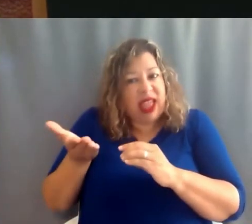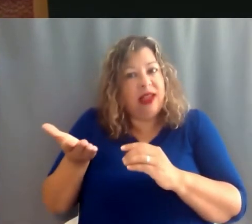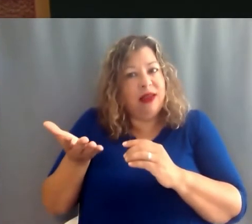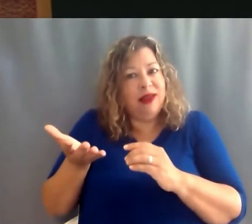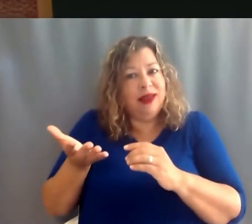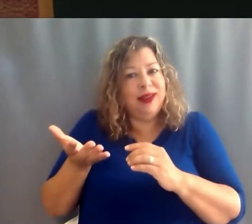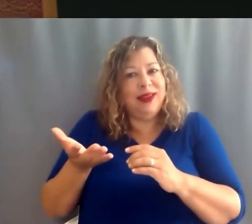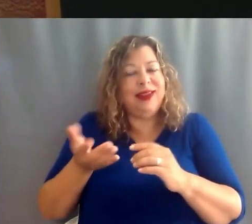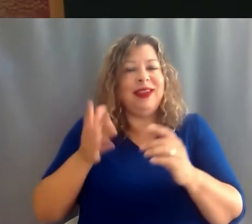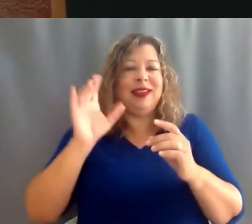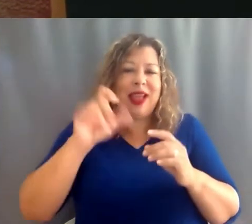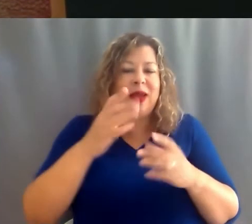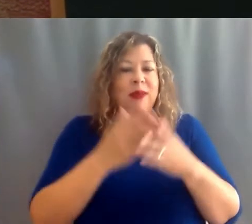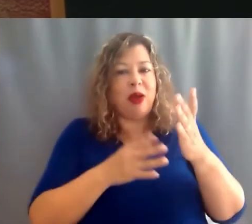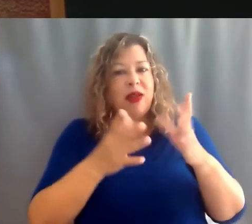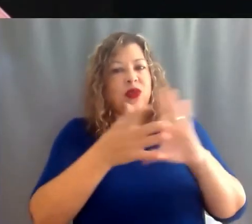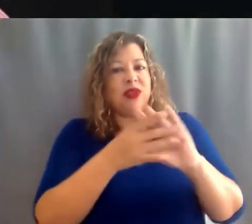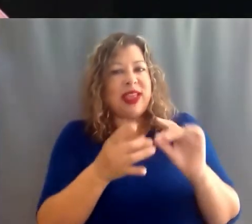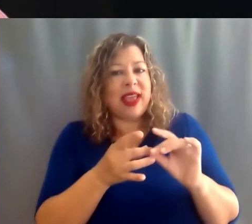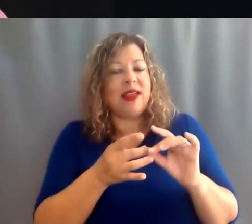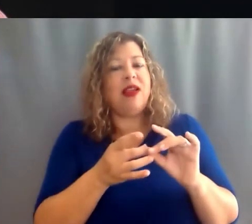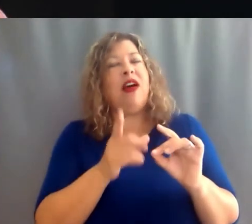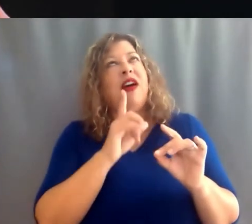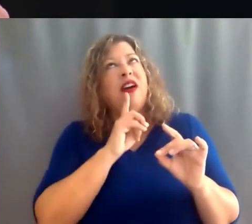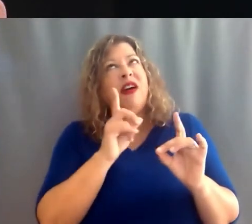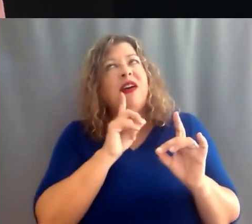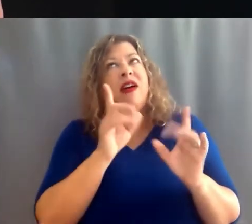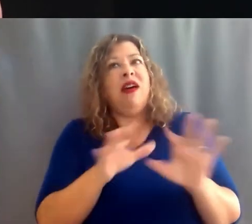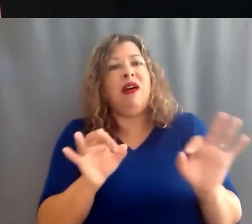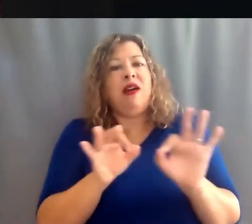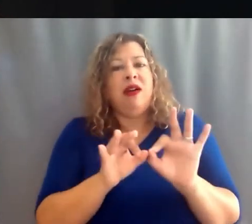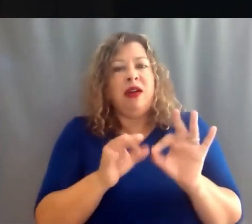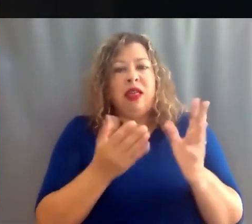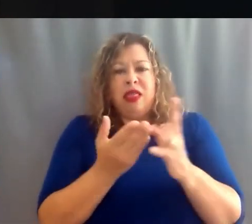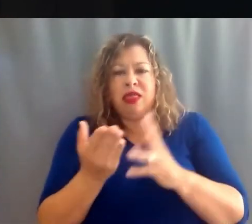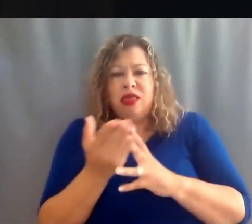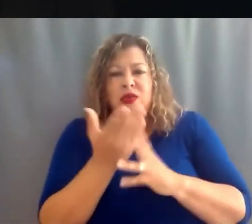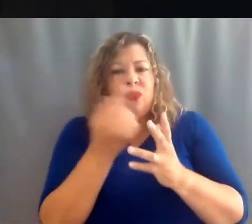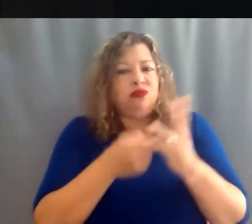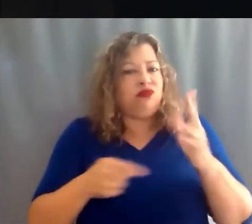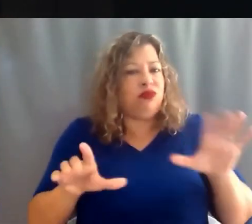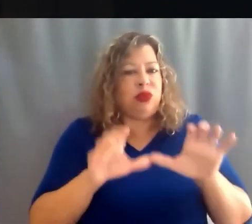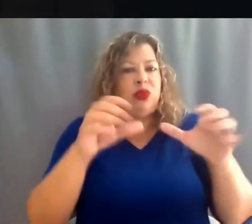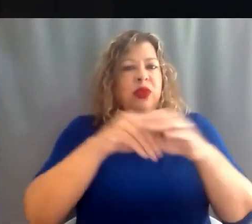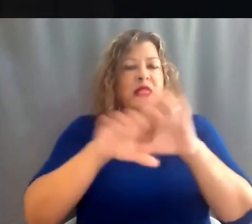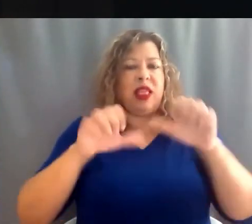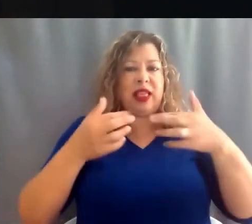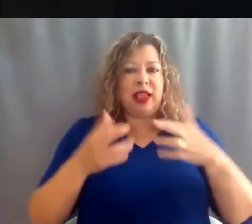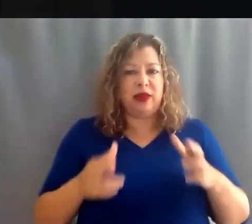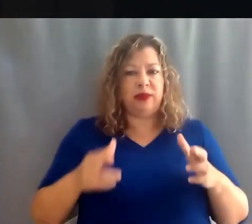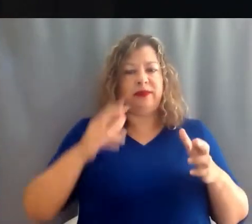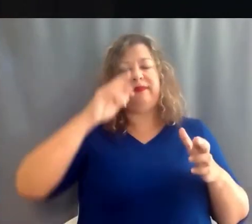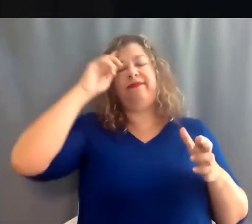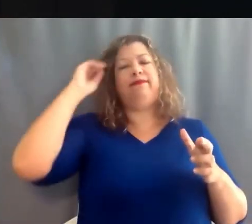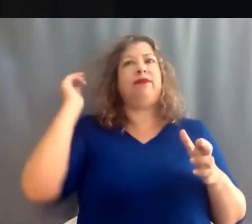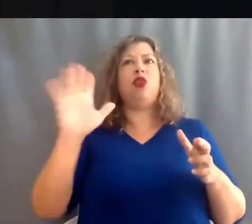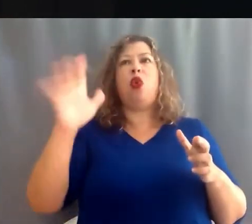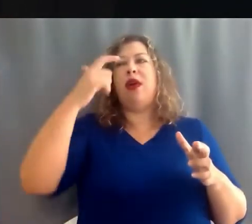That I think is so important. Is: Through what you do in the classroom, you strike the imagination of a young person differently to want to go delve somewhere else.